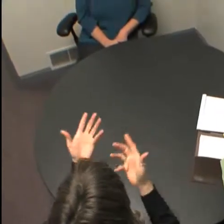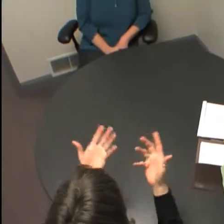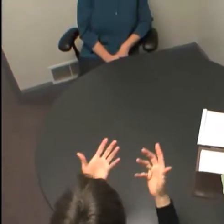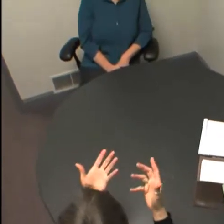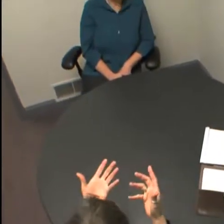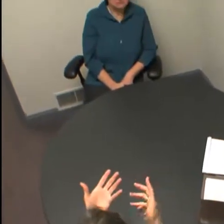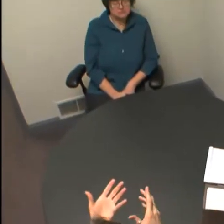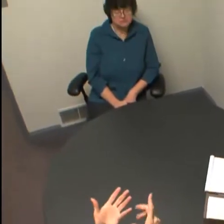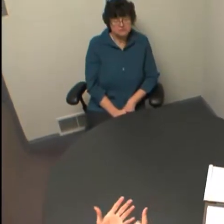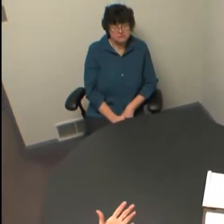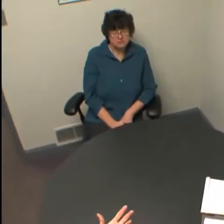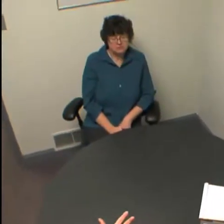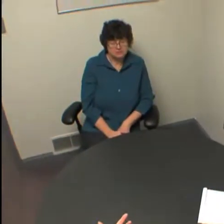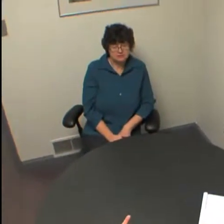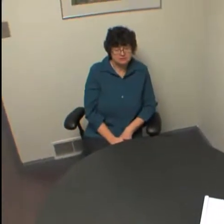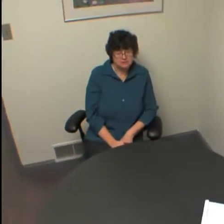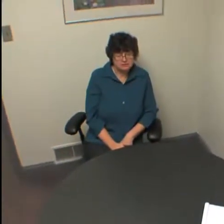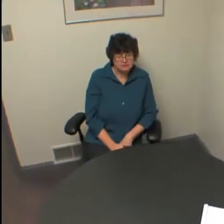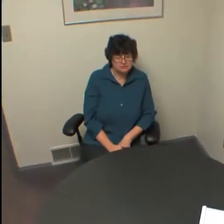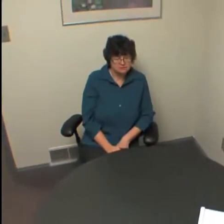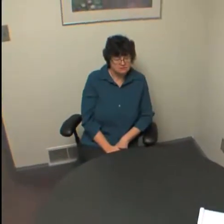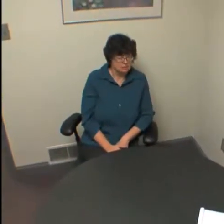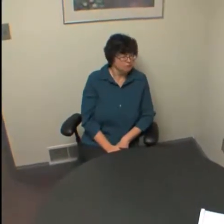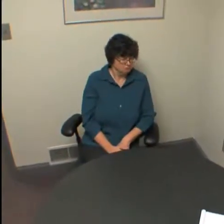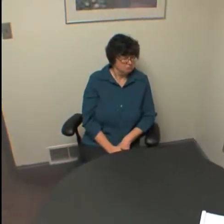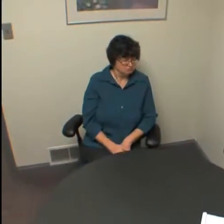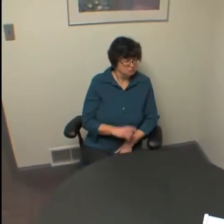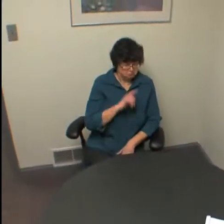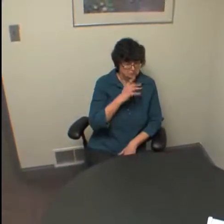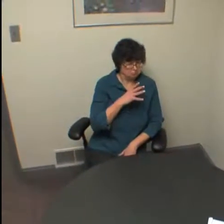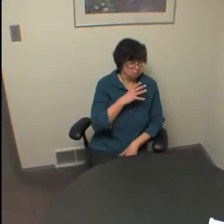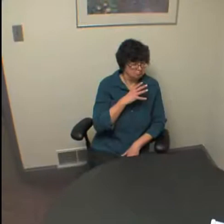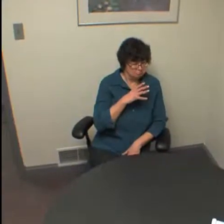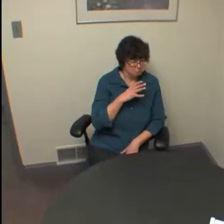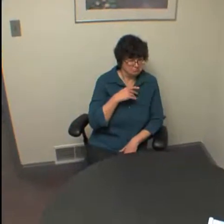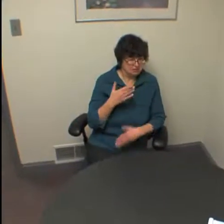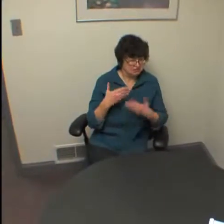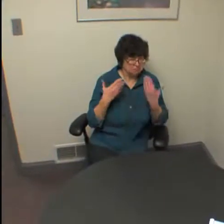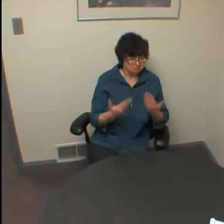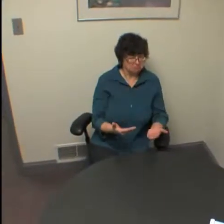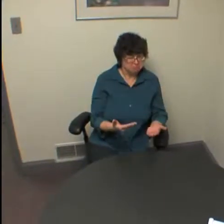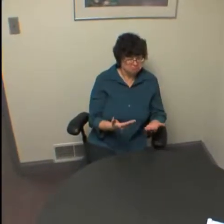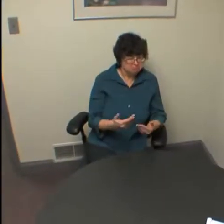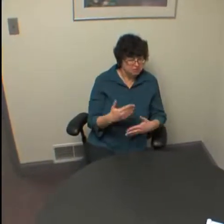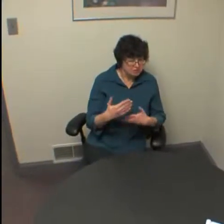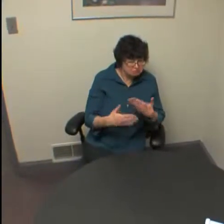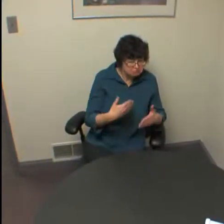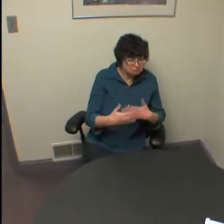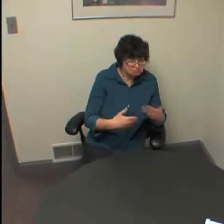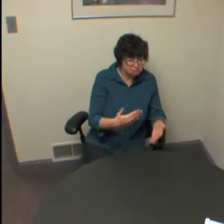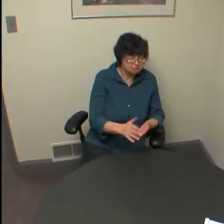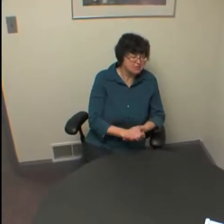SHELTERS SHOULD PROVIDE INTERPRETERS FOR COMMUNICATION WITH THE OTHER WOMEN IN THE SHELTER, AND THE STAFF.